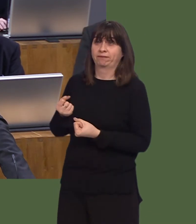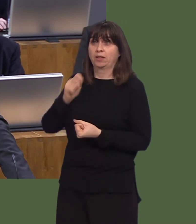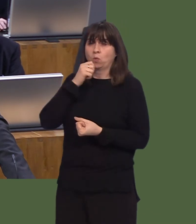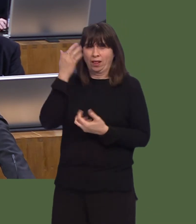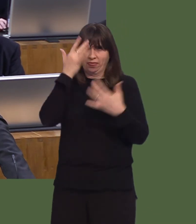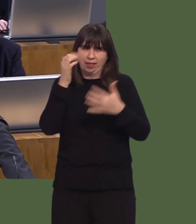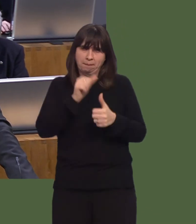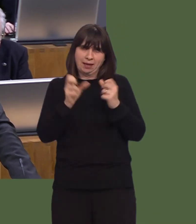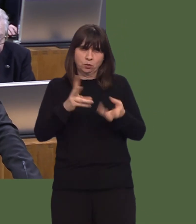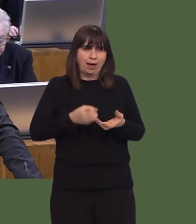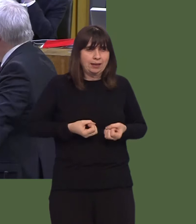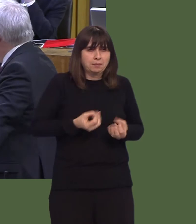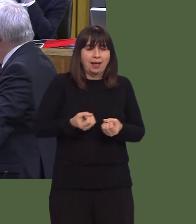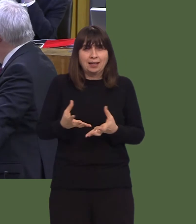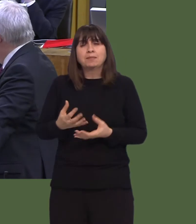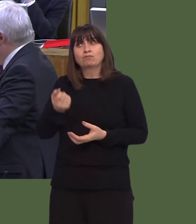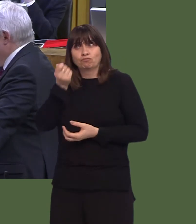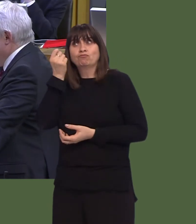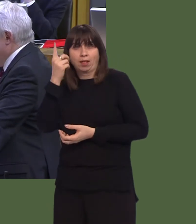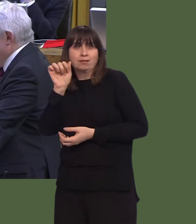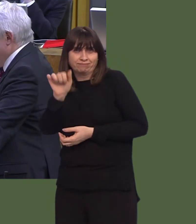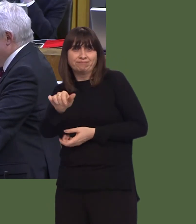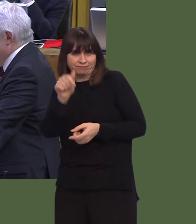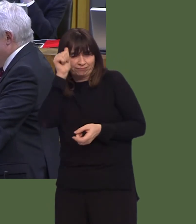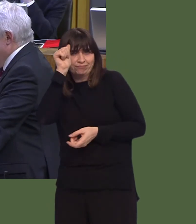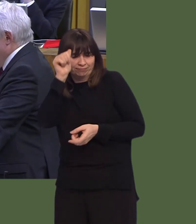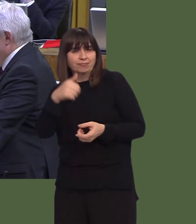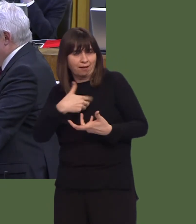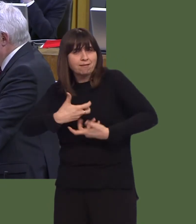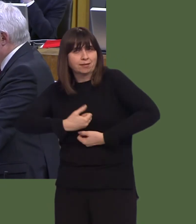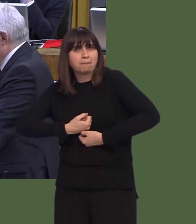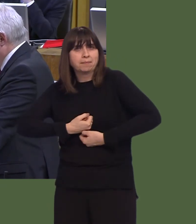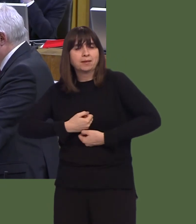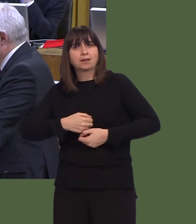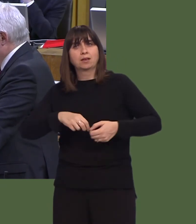But I do recognise, of course, that we have an issue that is not unique to Wales, but